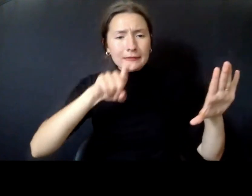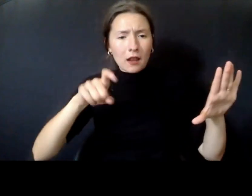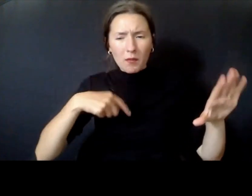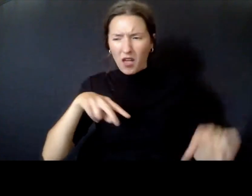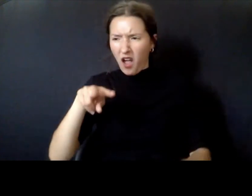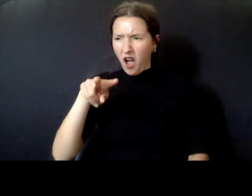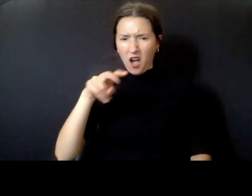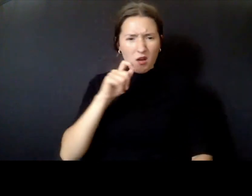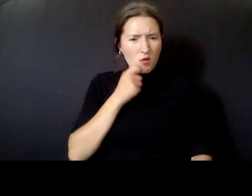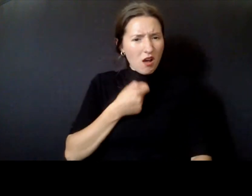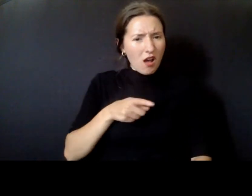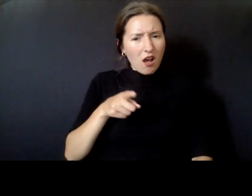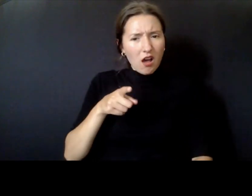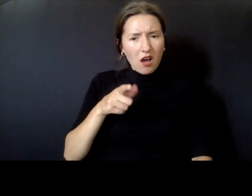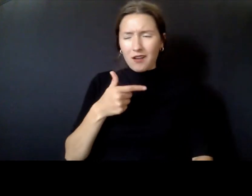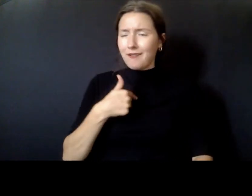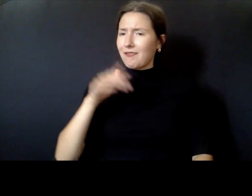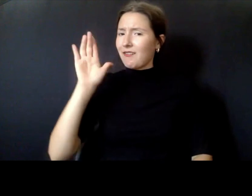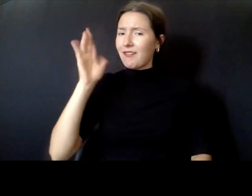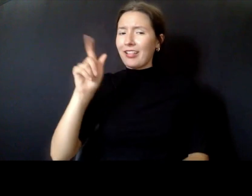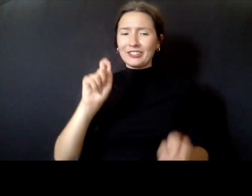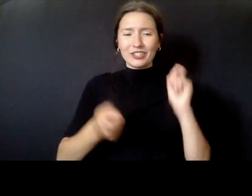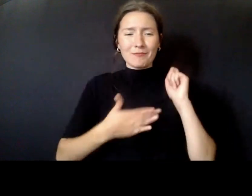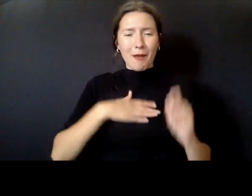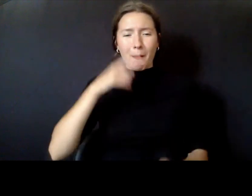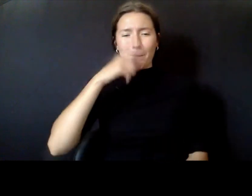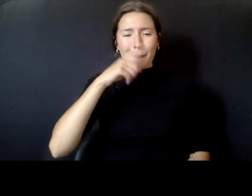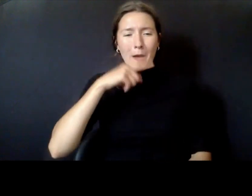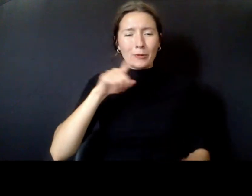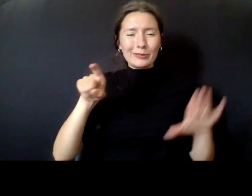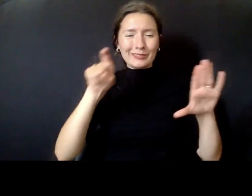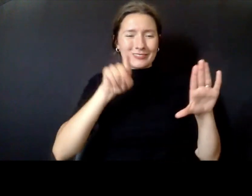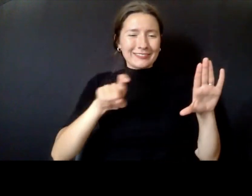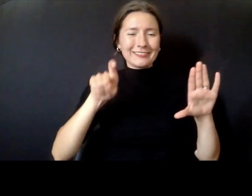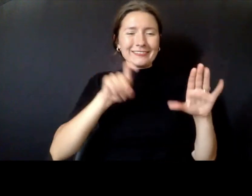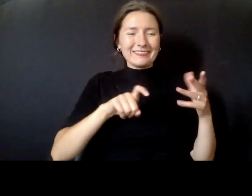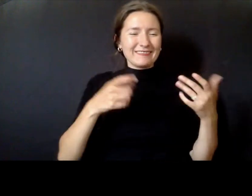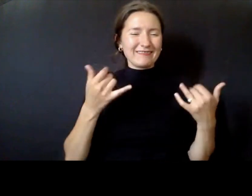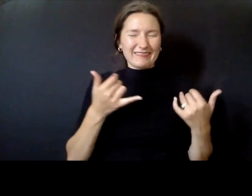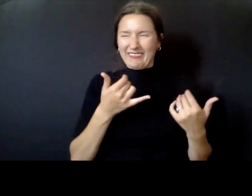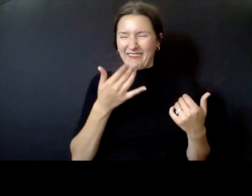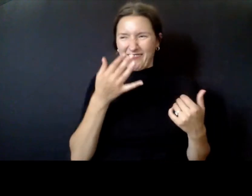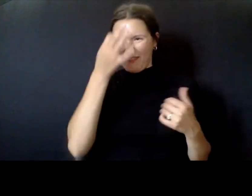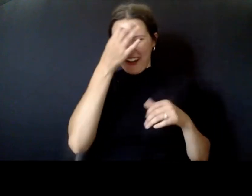right after i log off here but appreciate you coming in and then we'll be talking about udl